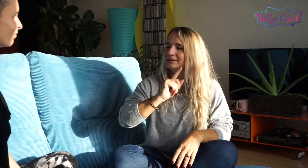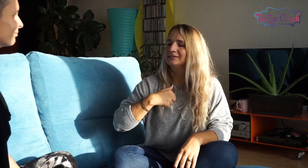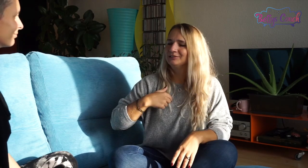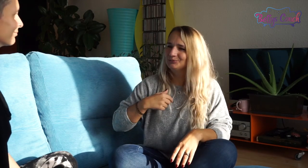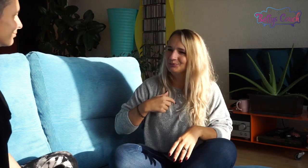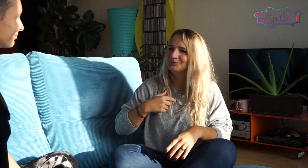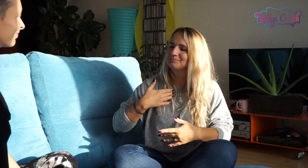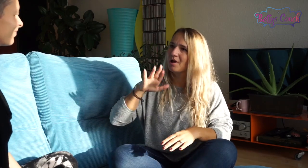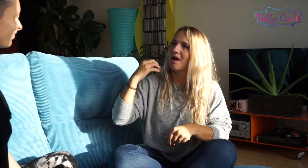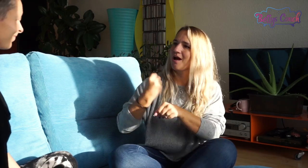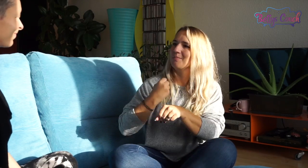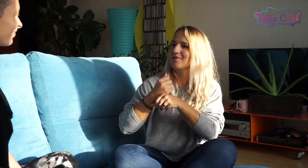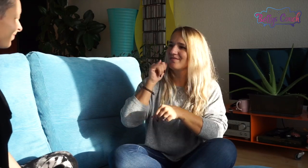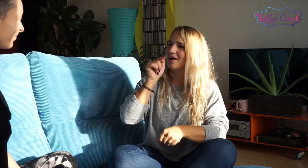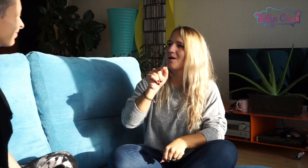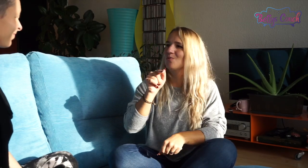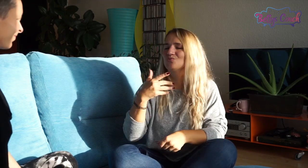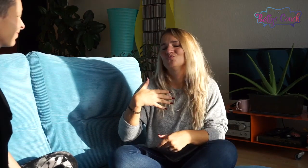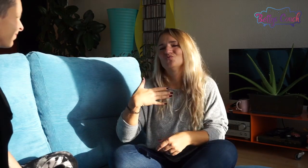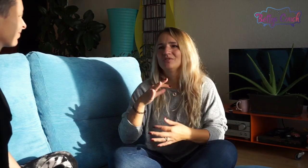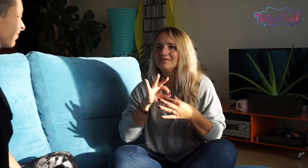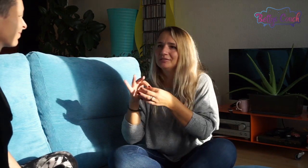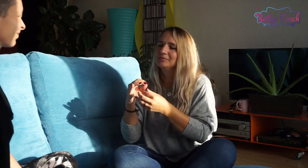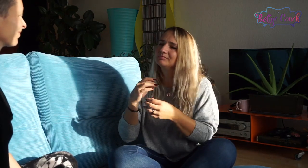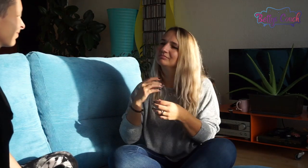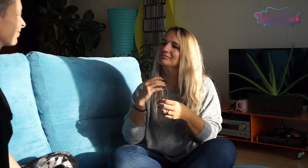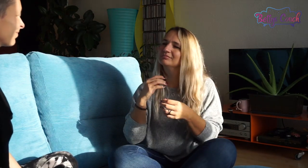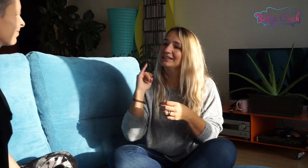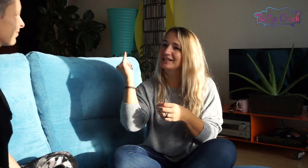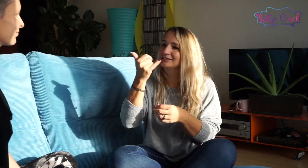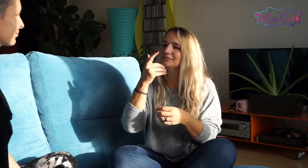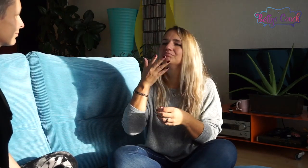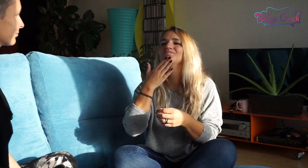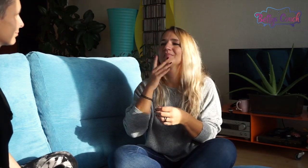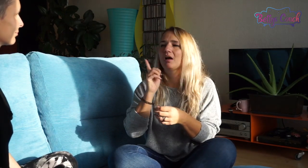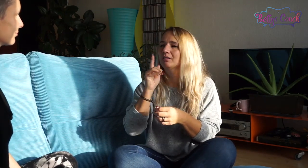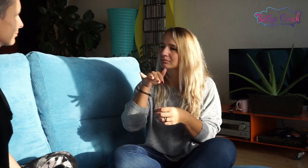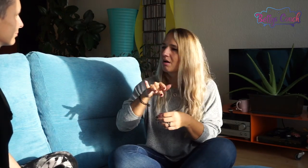That means more work for me as a woman. The fact that traveling is easy is not the case.